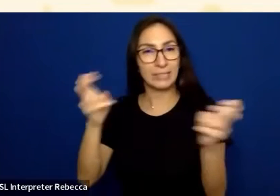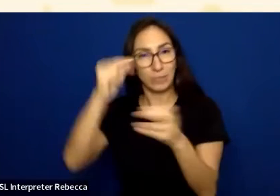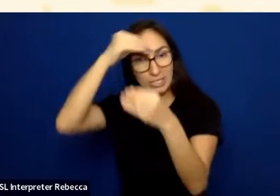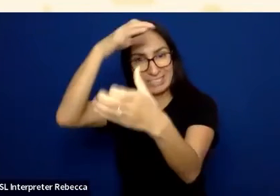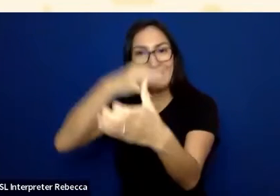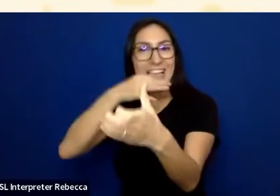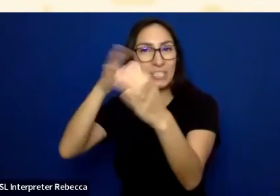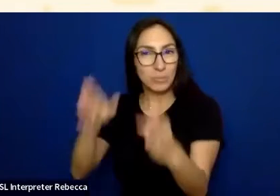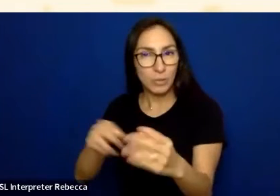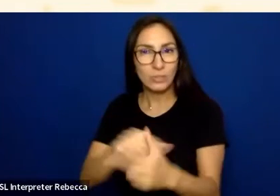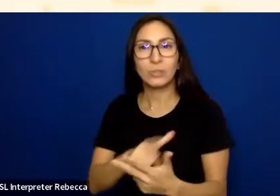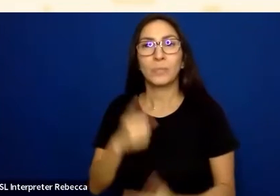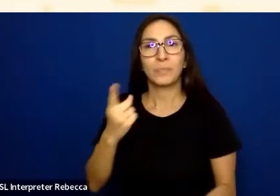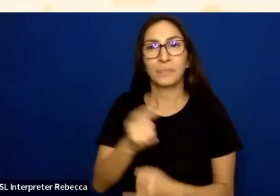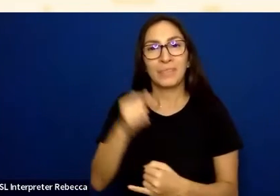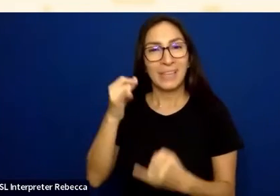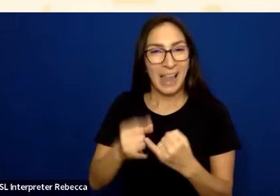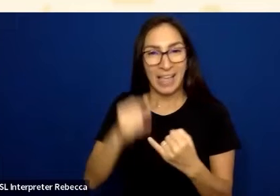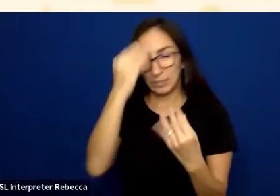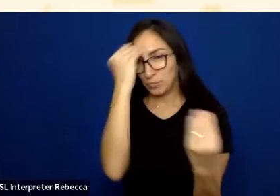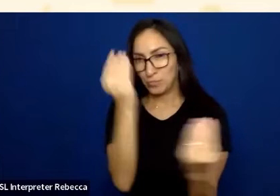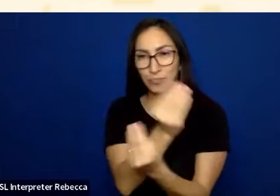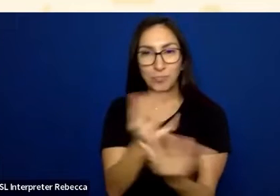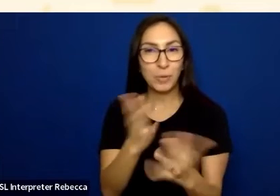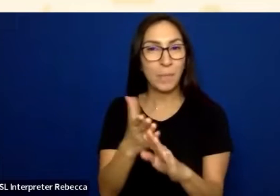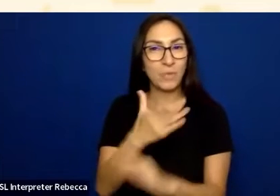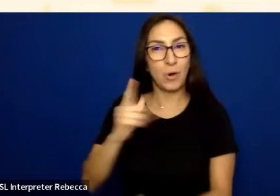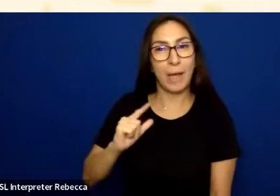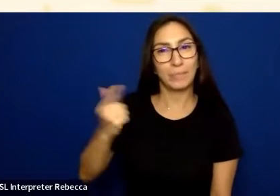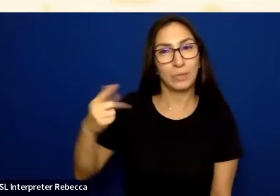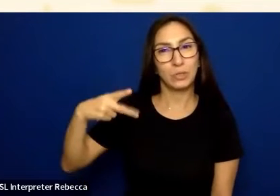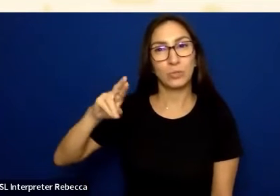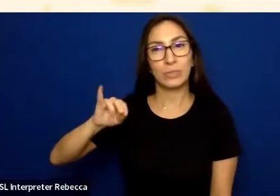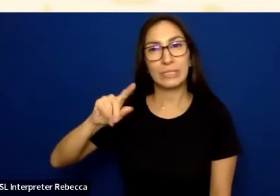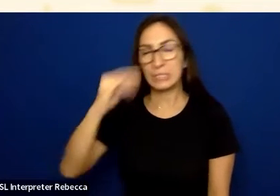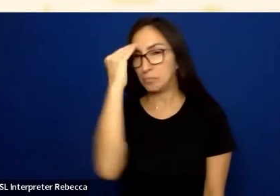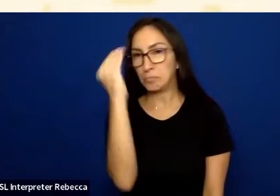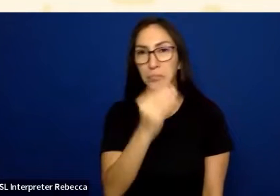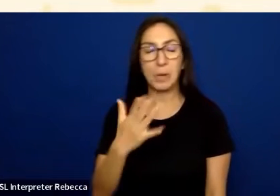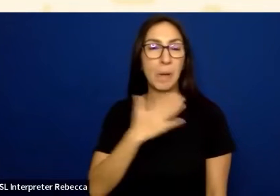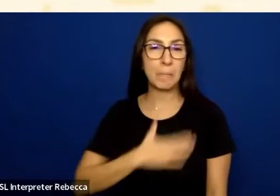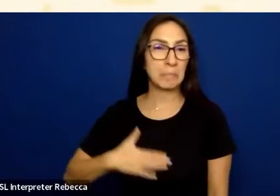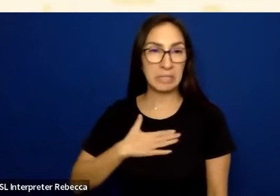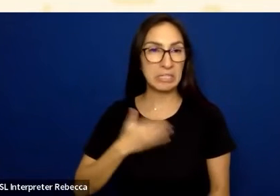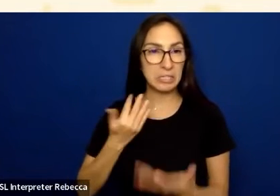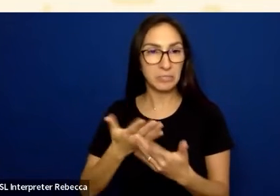One last bit of housekeeping before I turn it over to you, Priti. Attendees, please feel free to add your questions in the Zoom Q&A section